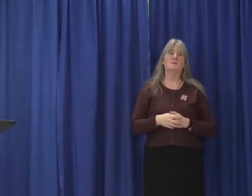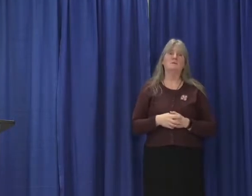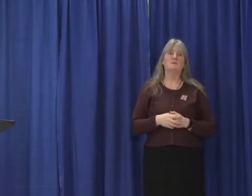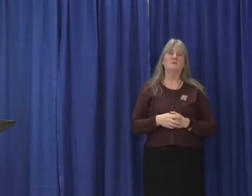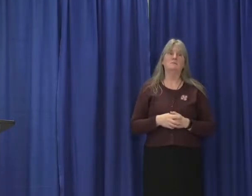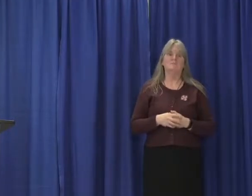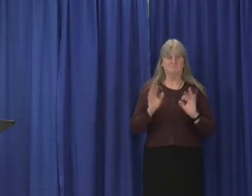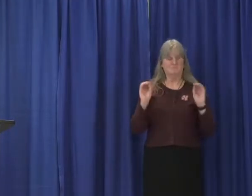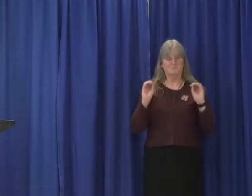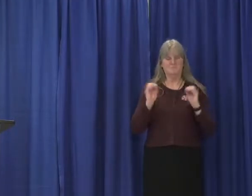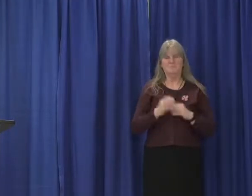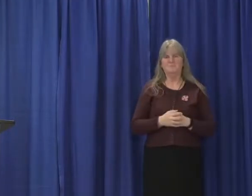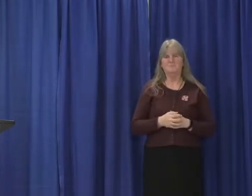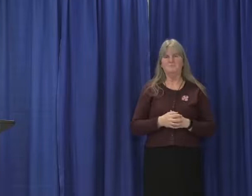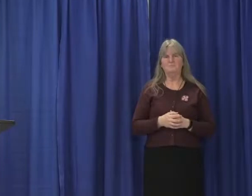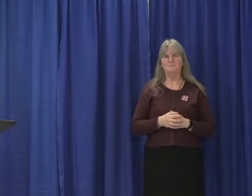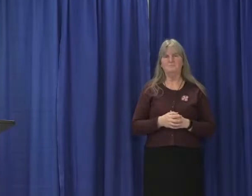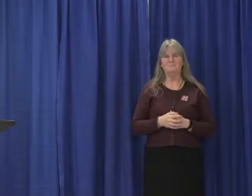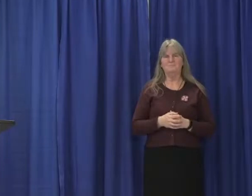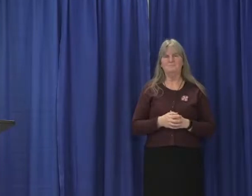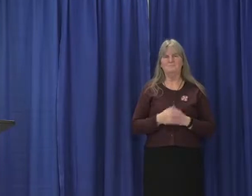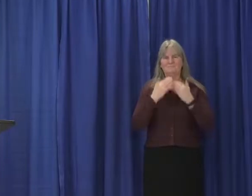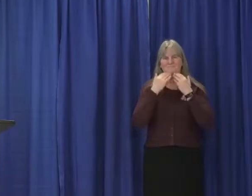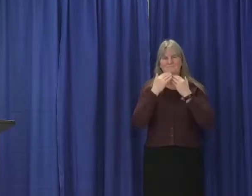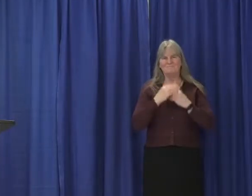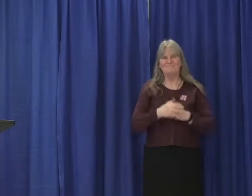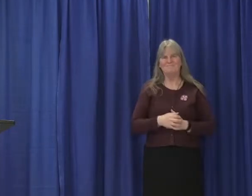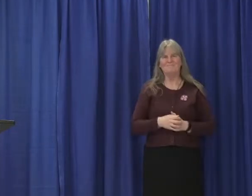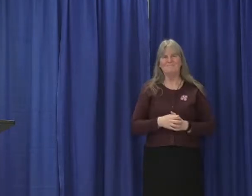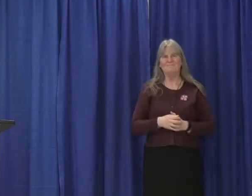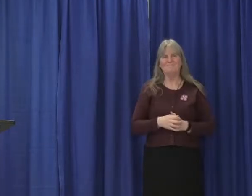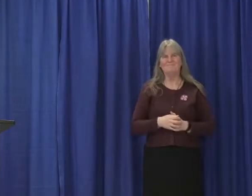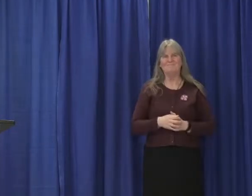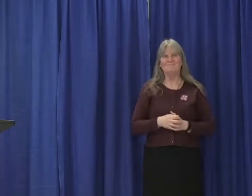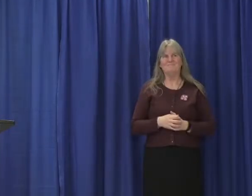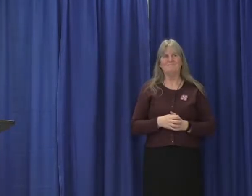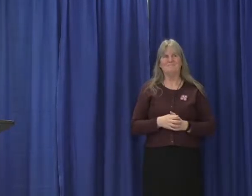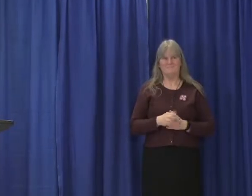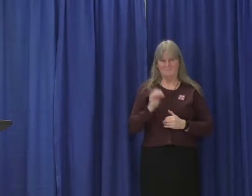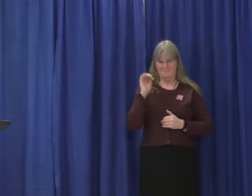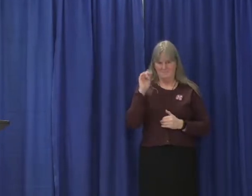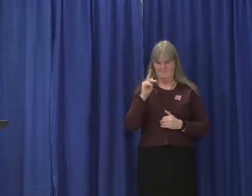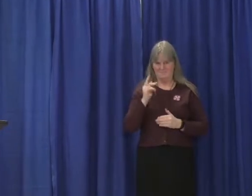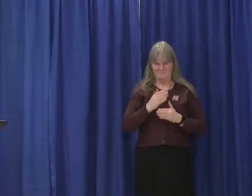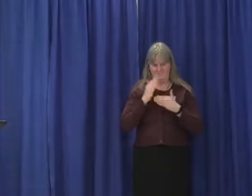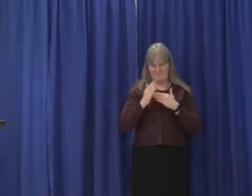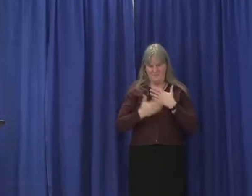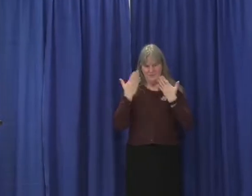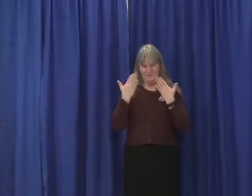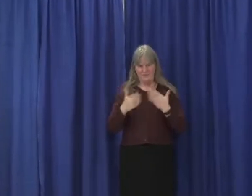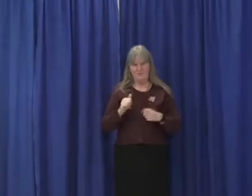Reporter: No more questions for me, thanks. Thanks Amy. Looking at the time, that concludes our COVID-19 update